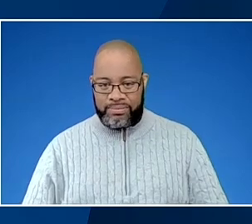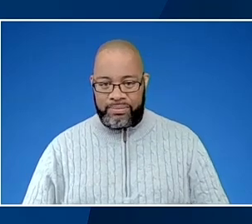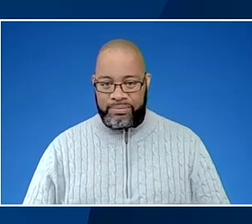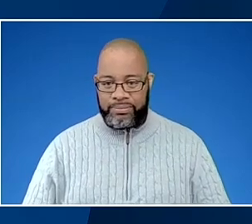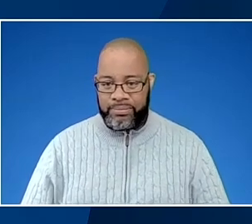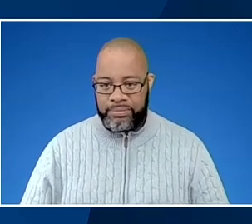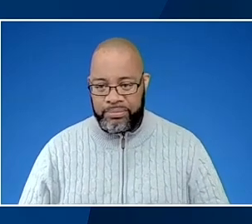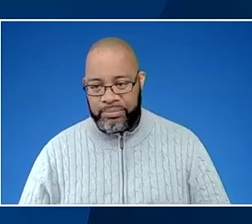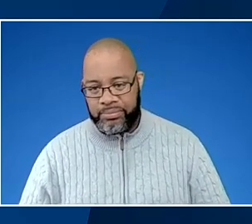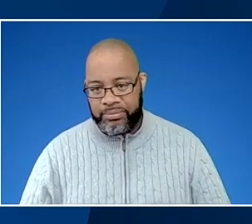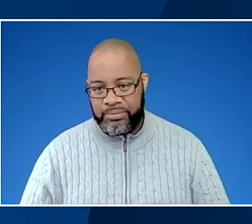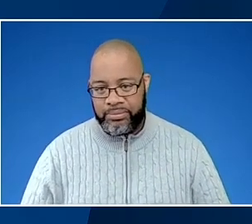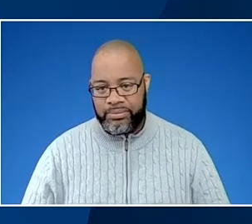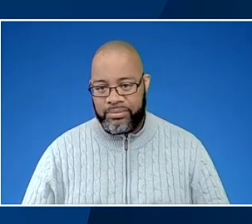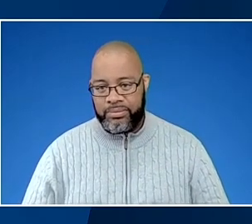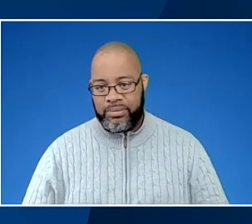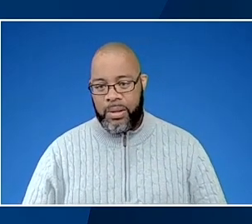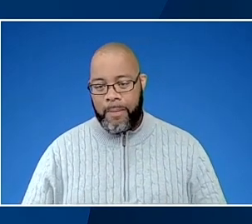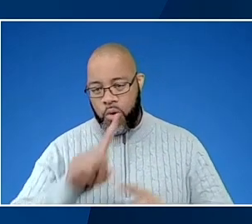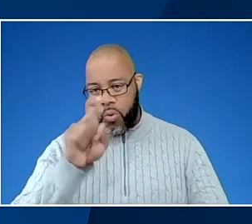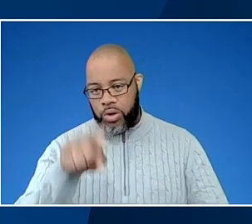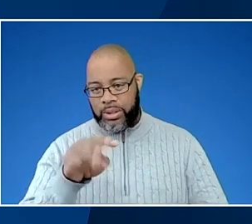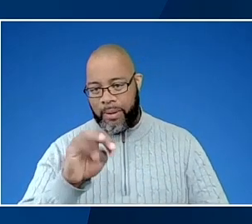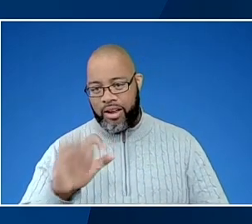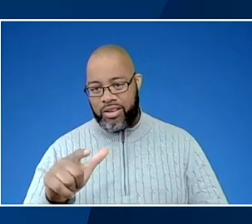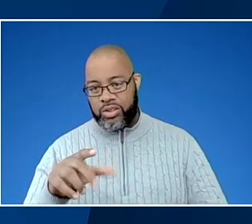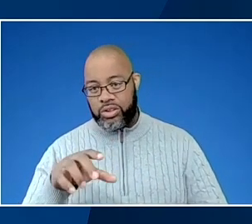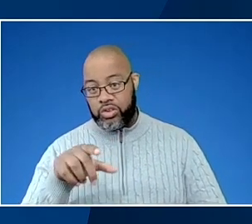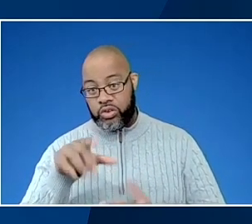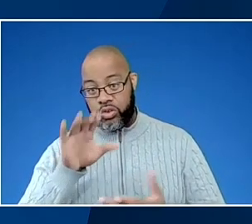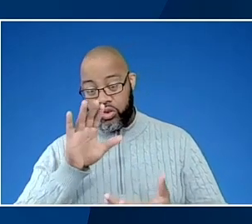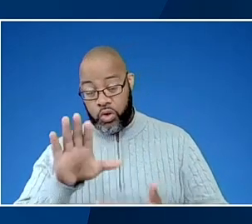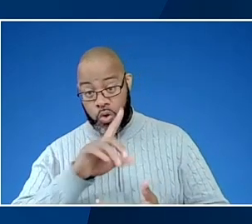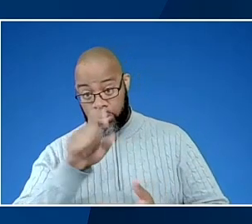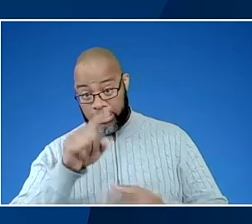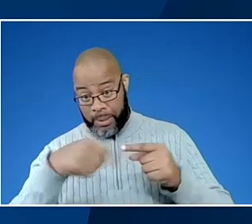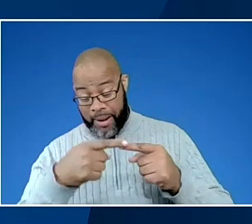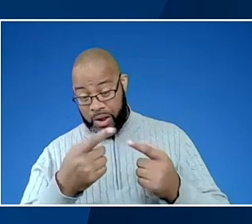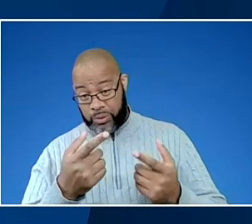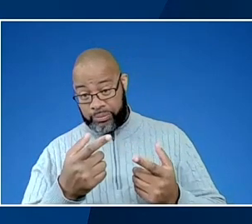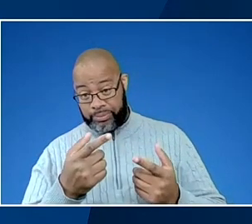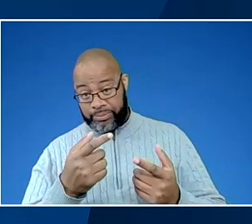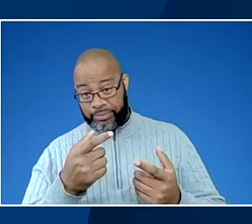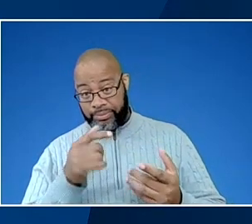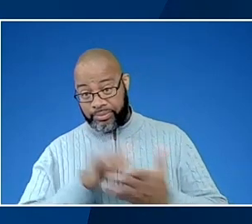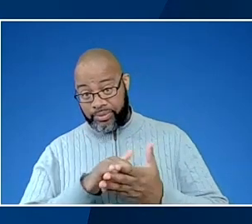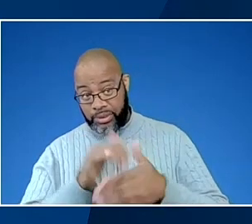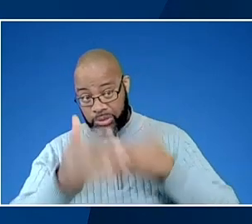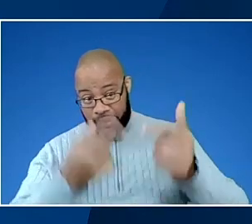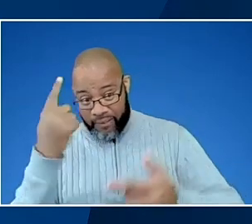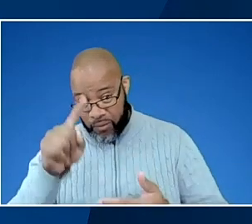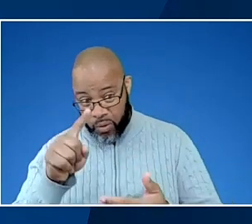But your question, Michael, is your question about the procedure for calling a caucus or?